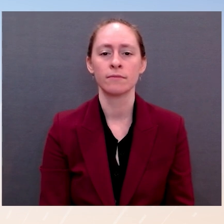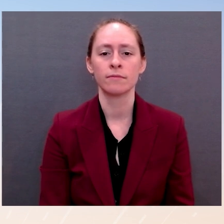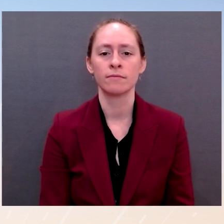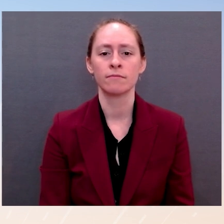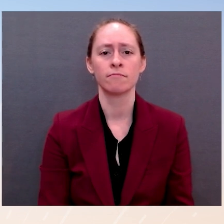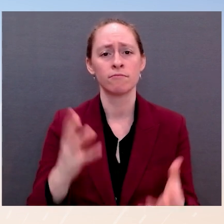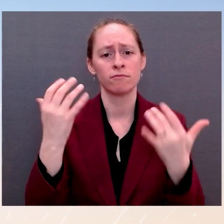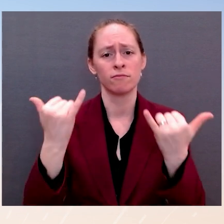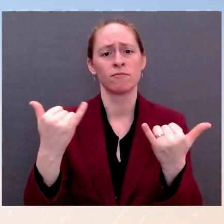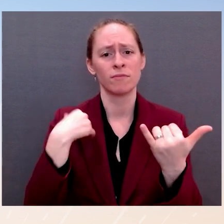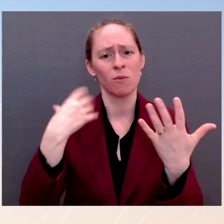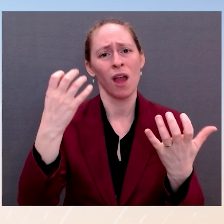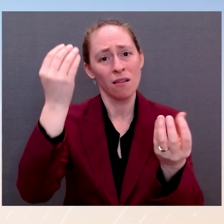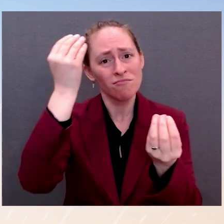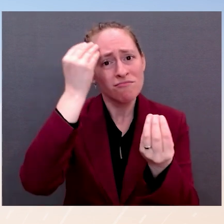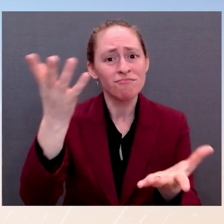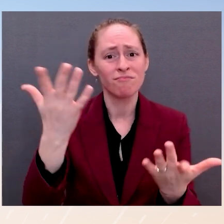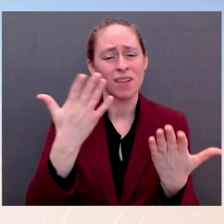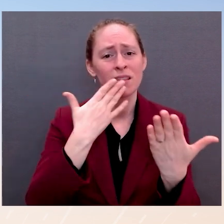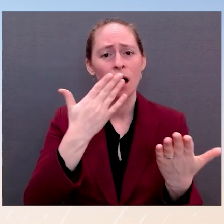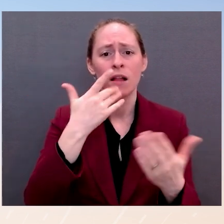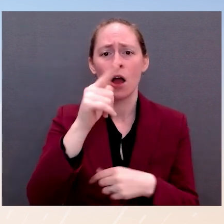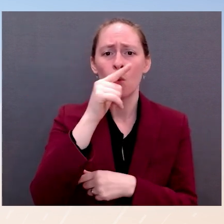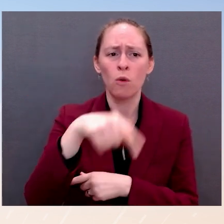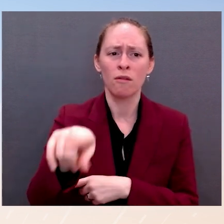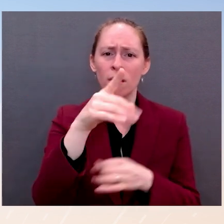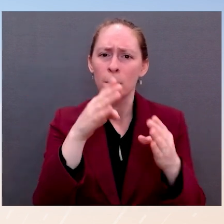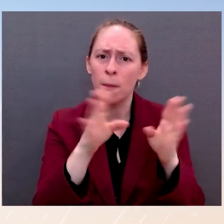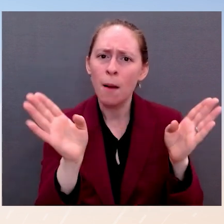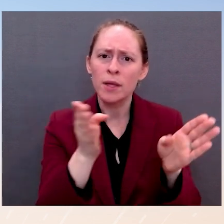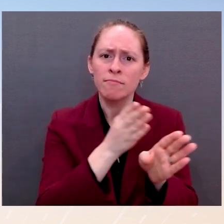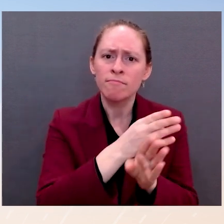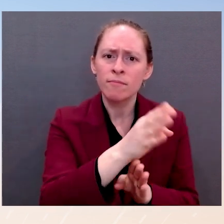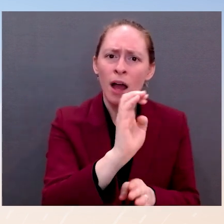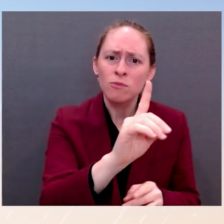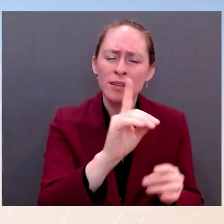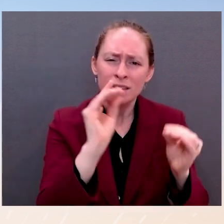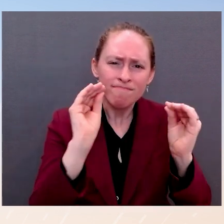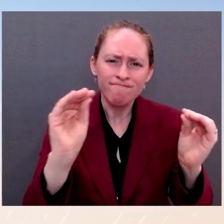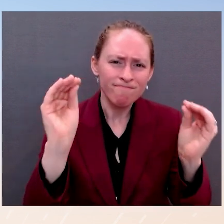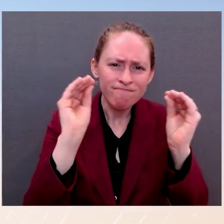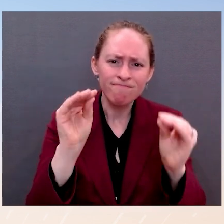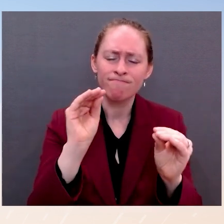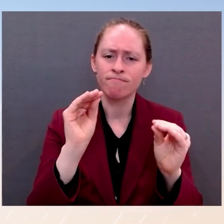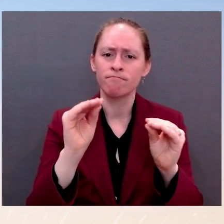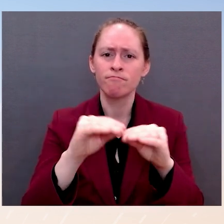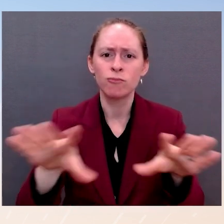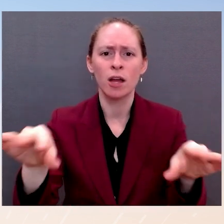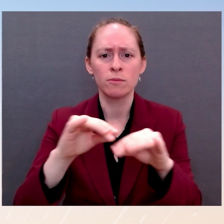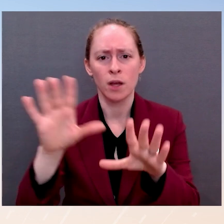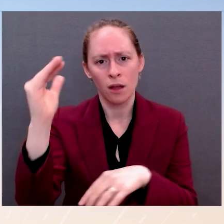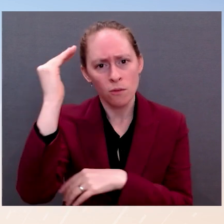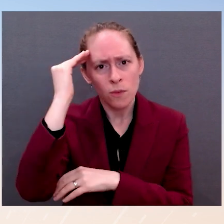about the public education and advocacy. Being a trusted voice, I believe has significant responsibility.